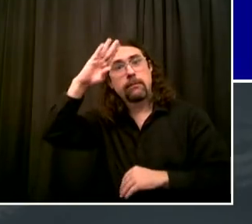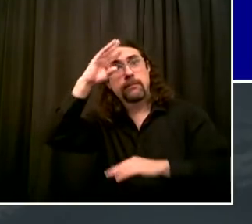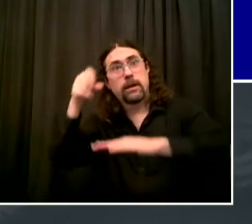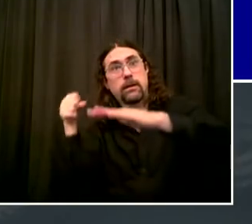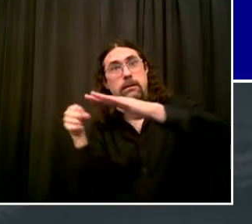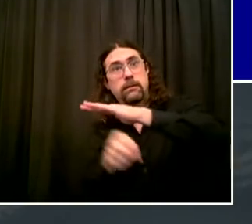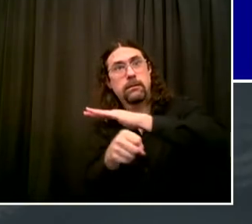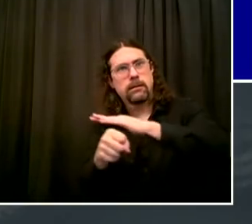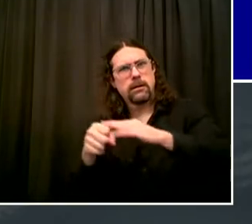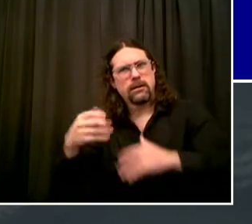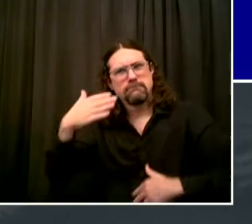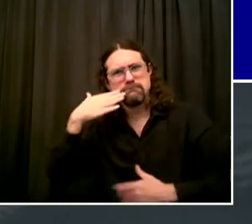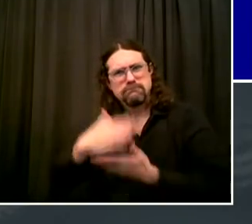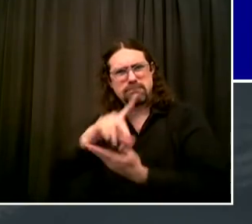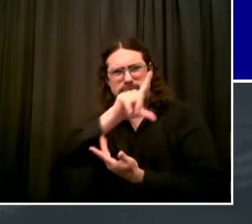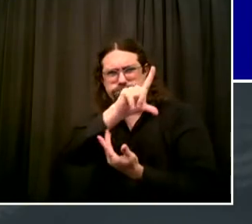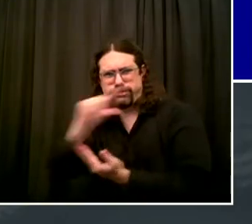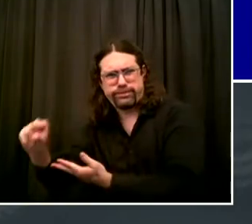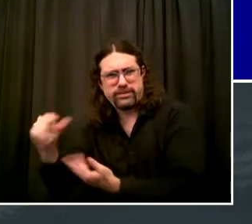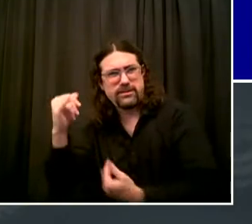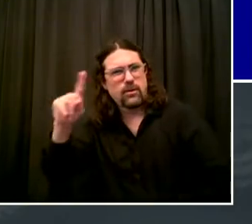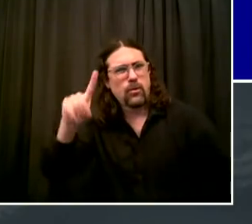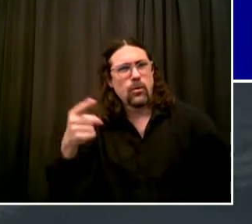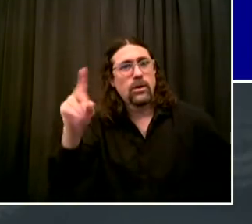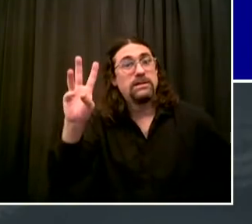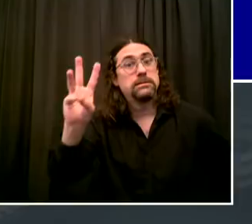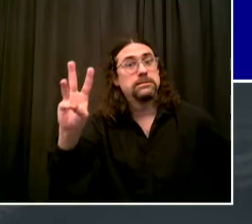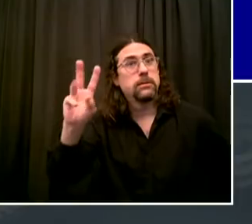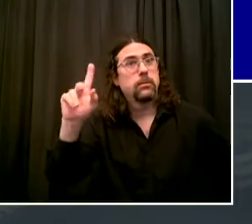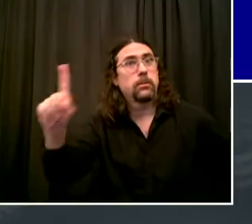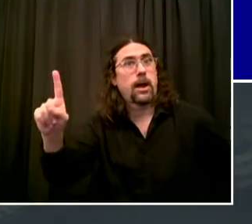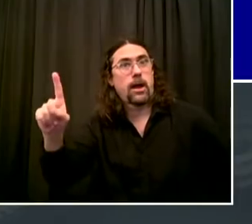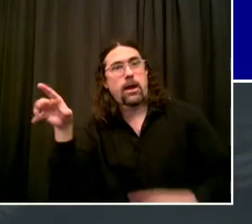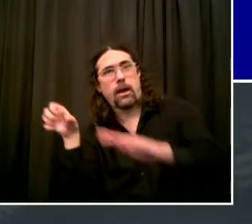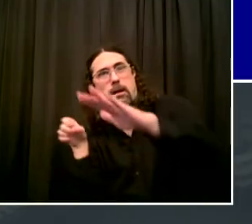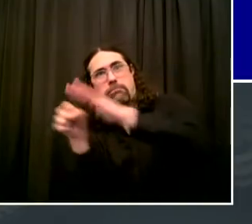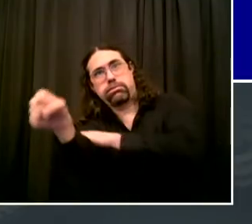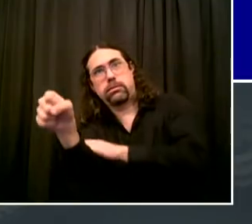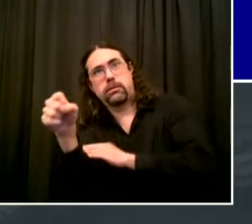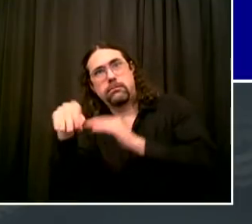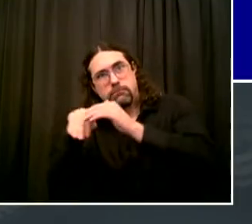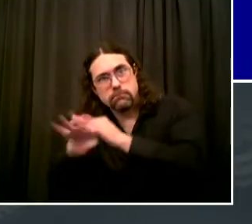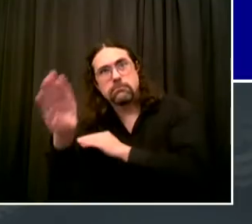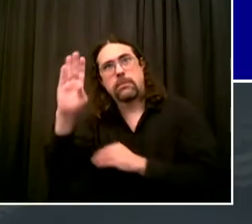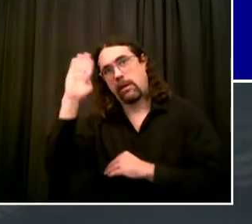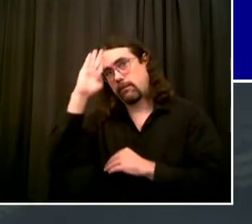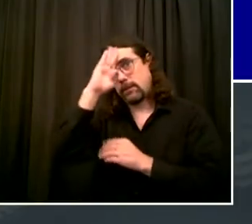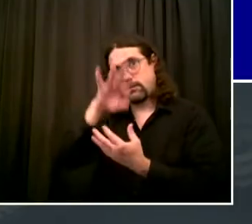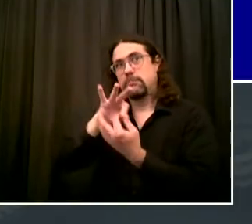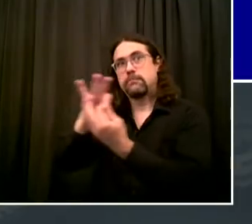ONE, THE DAILY NUMBER OF PEOPLE ADMITTED TO HOSPITALS WITH SUSPECTED COVID- 1, 9 A USED TO